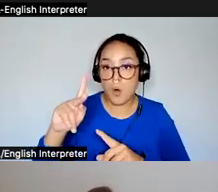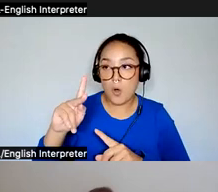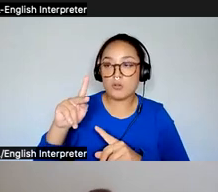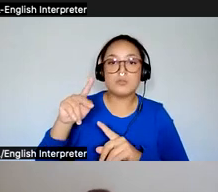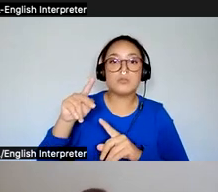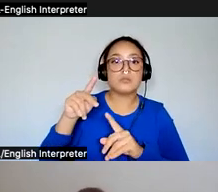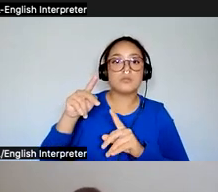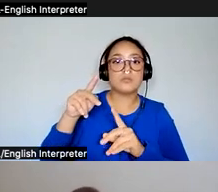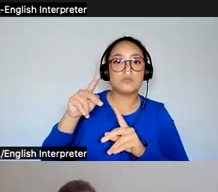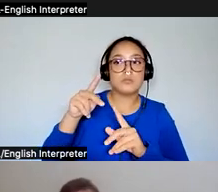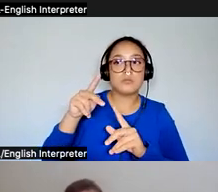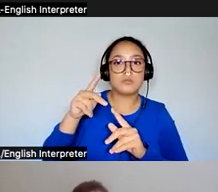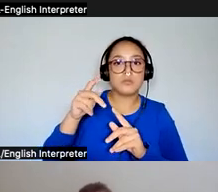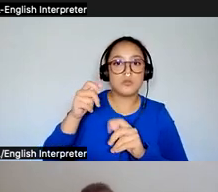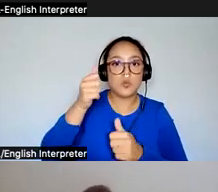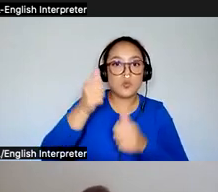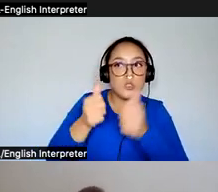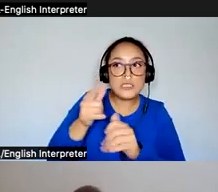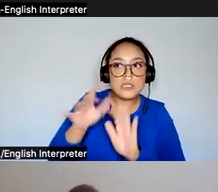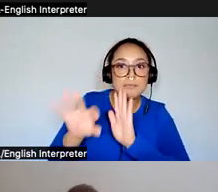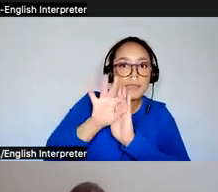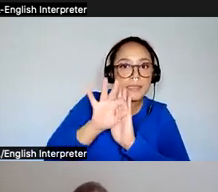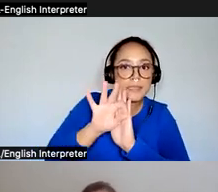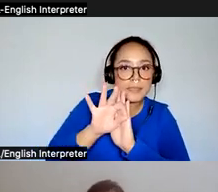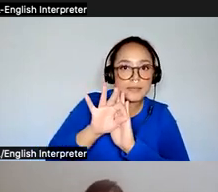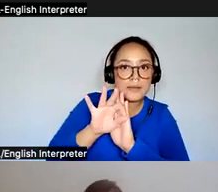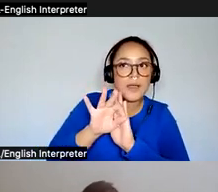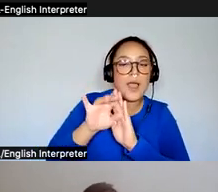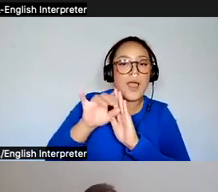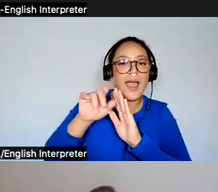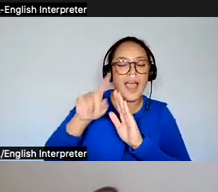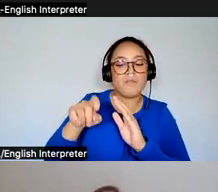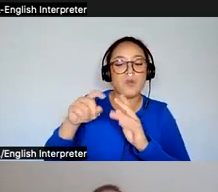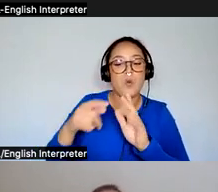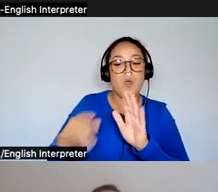But you are also asked to make your second choice and third choice.